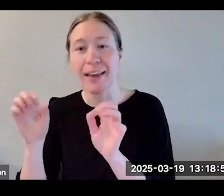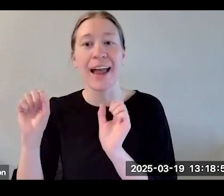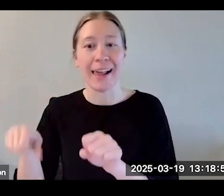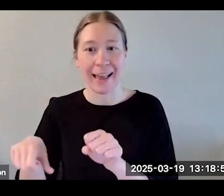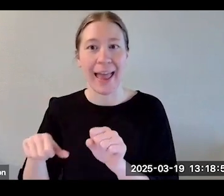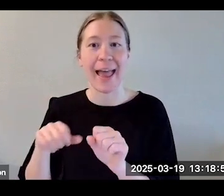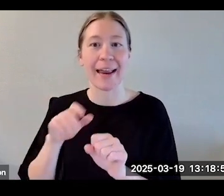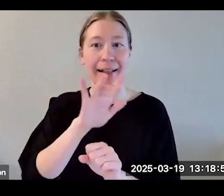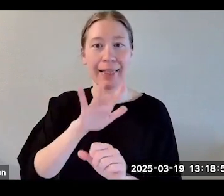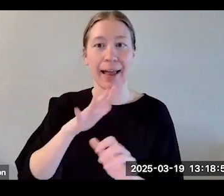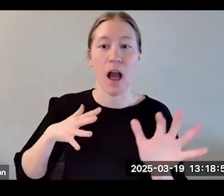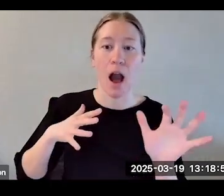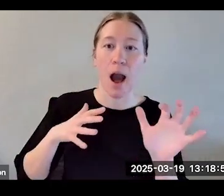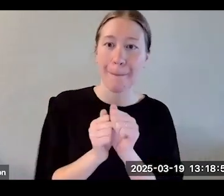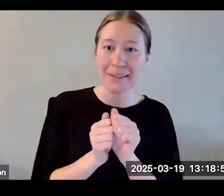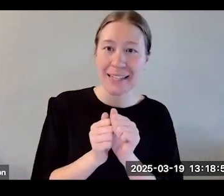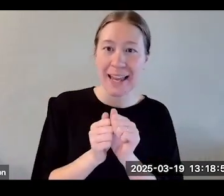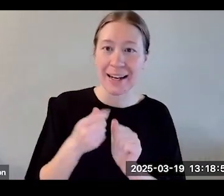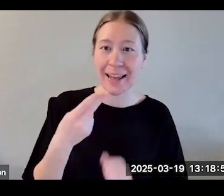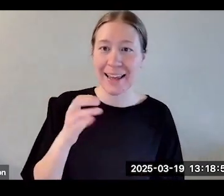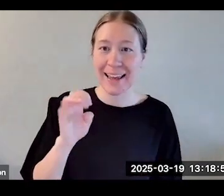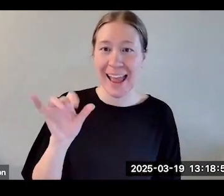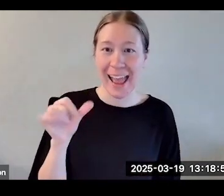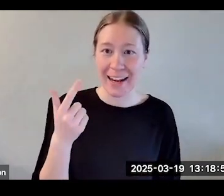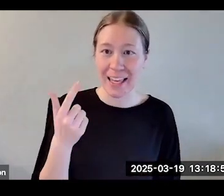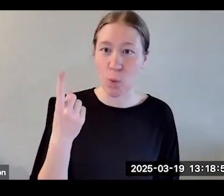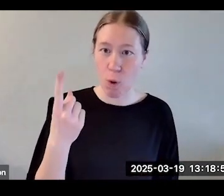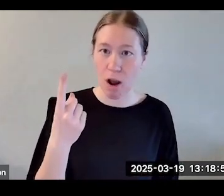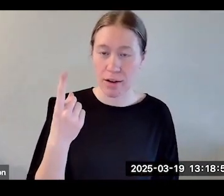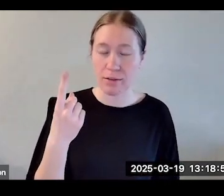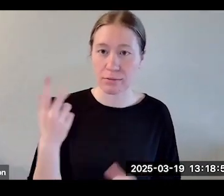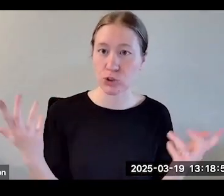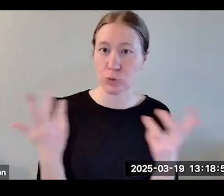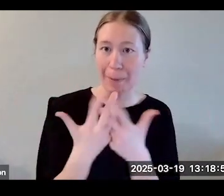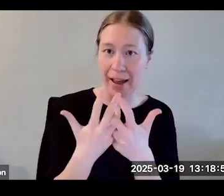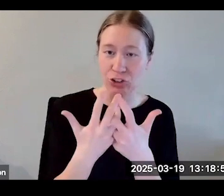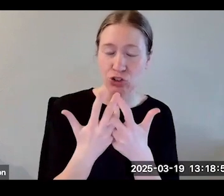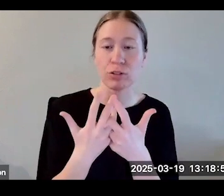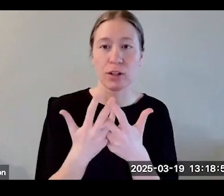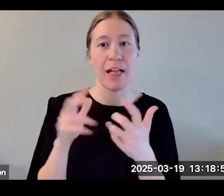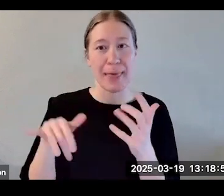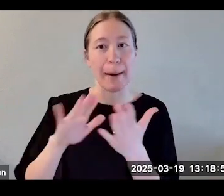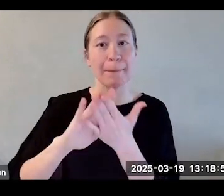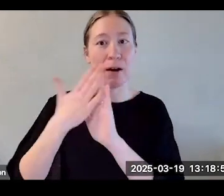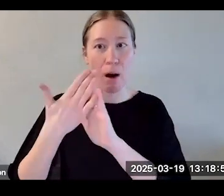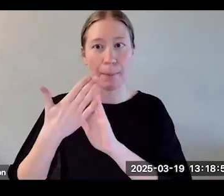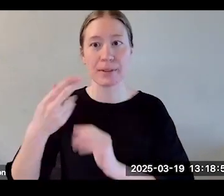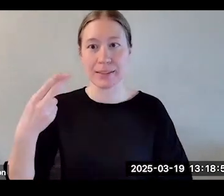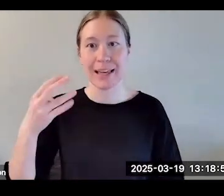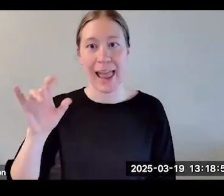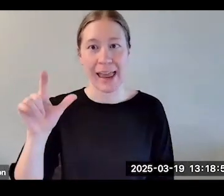And what that's going to do is make that into a heading one, but it's not gonna change any of the formatting that you've already applied.